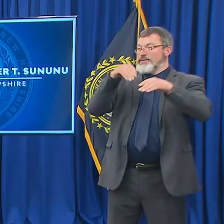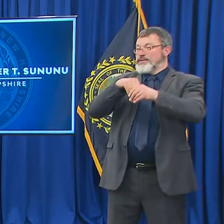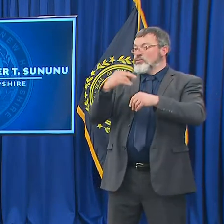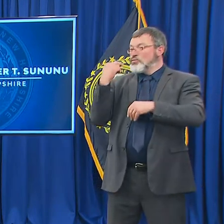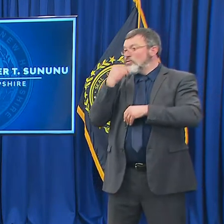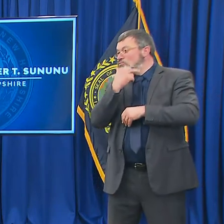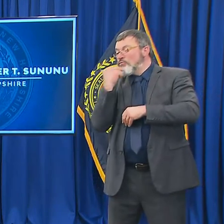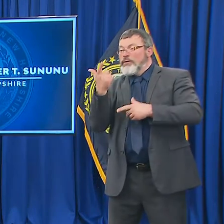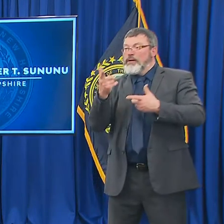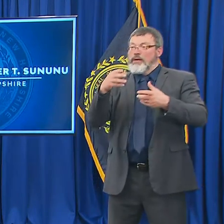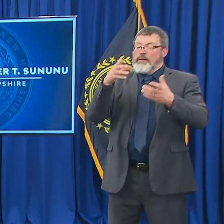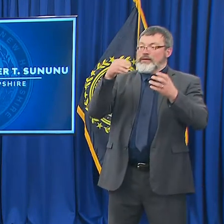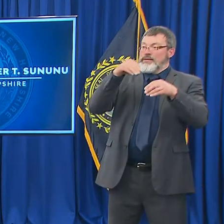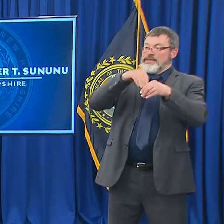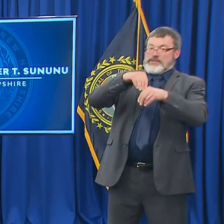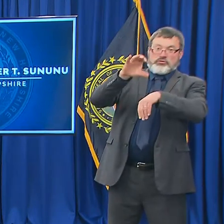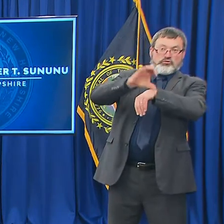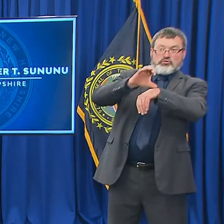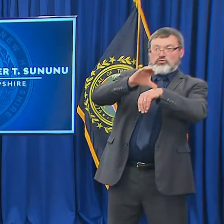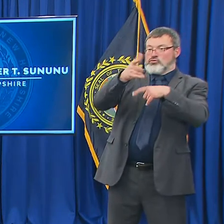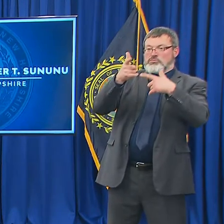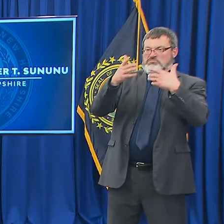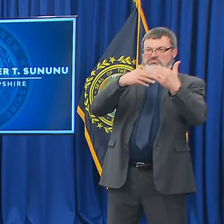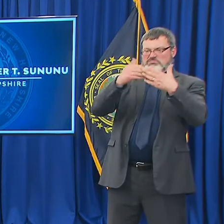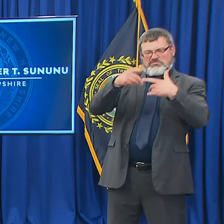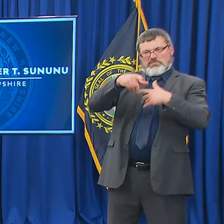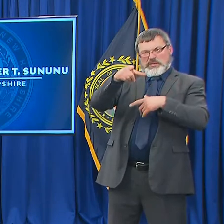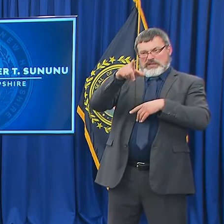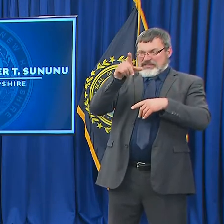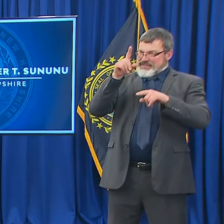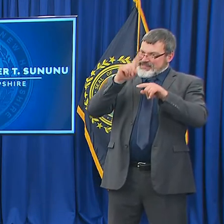I was wondering when you hear if that request has been approved.